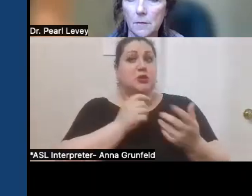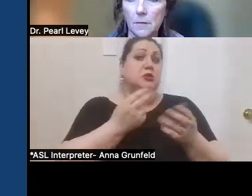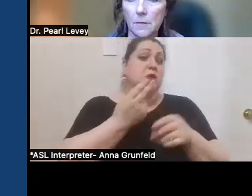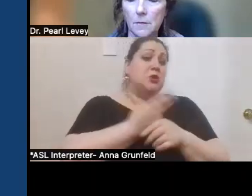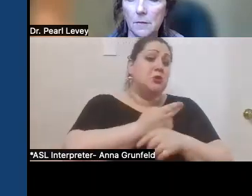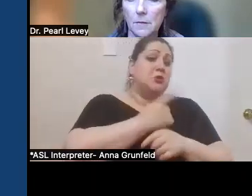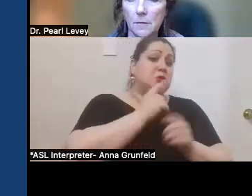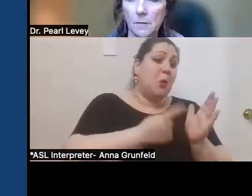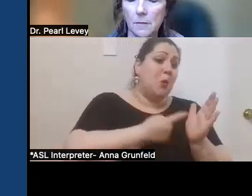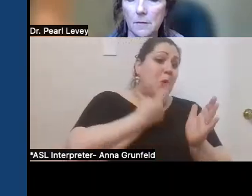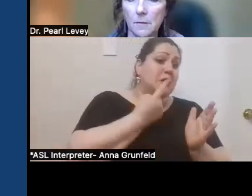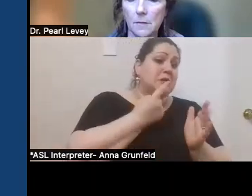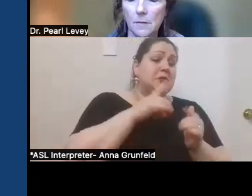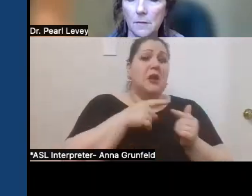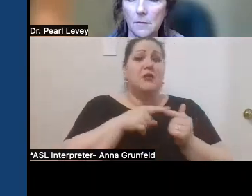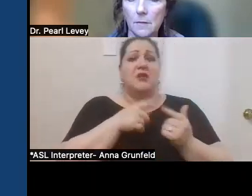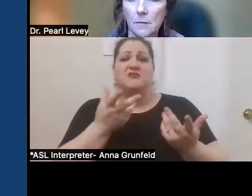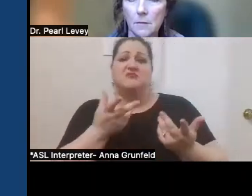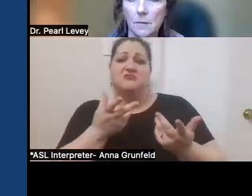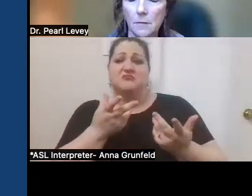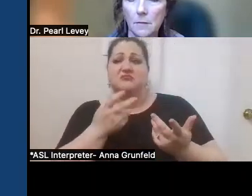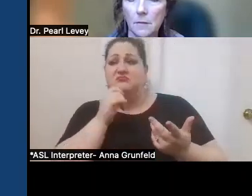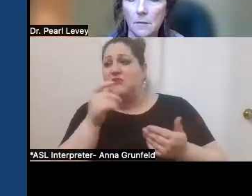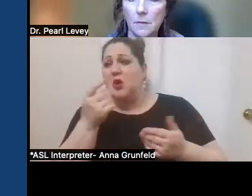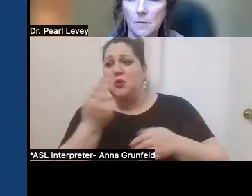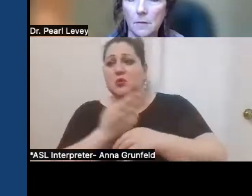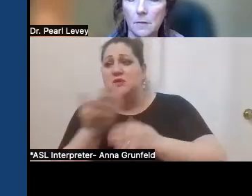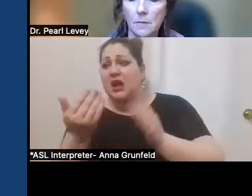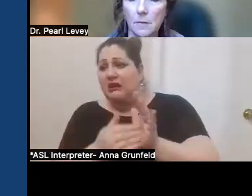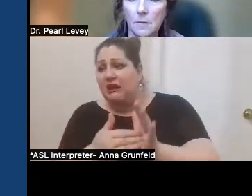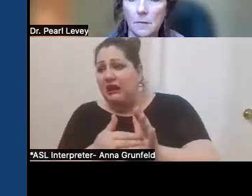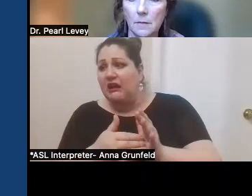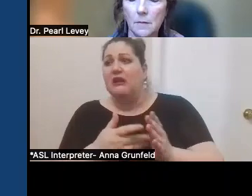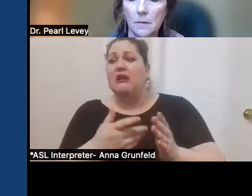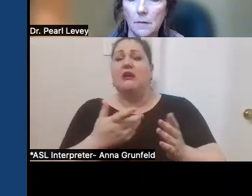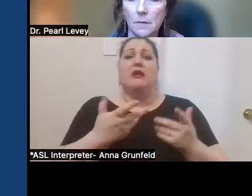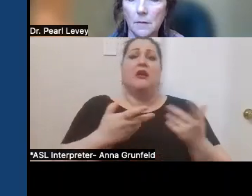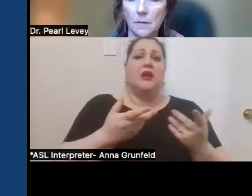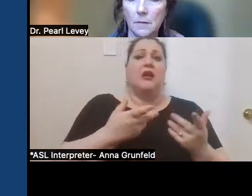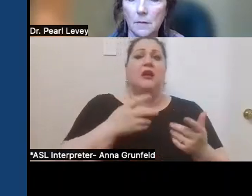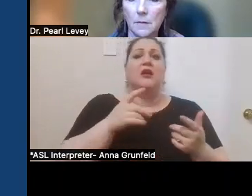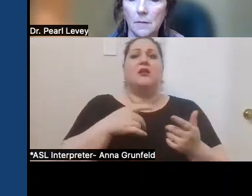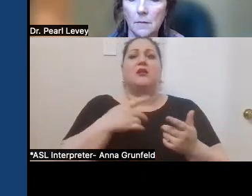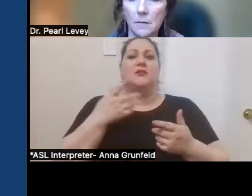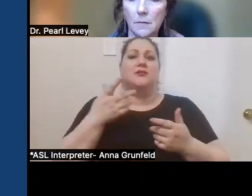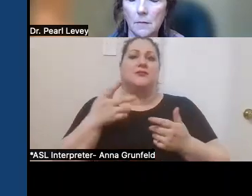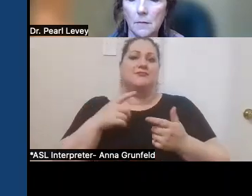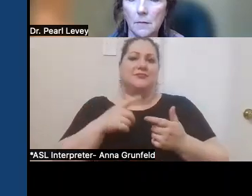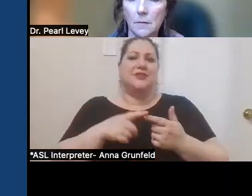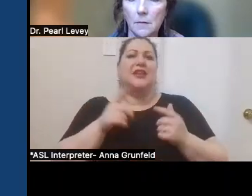And it's very, very difficult for them to accept that they need the extra help and support.